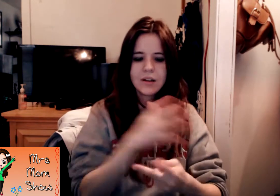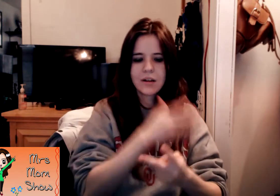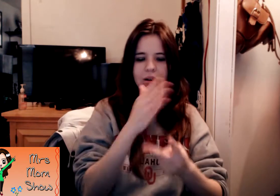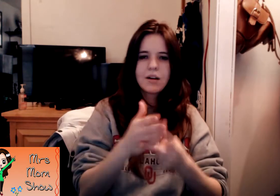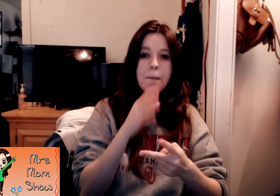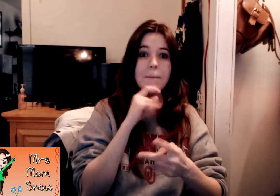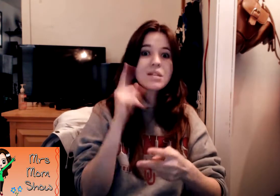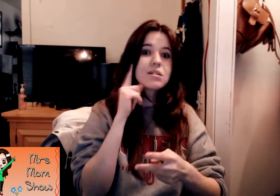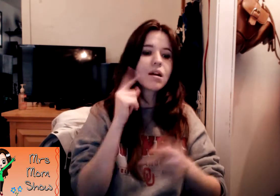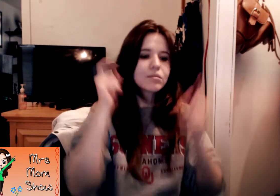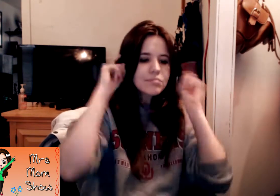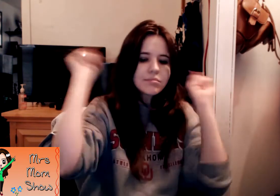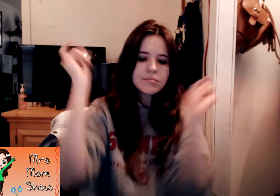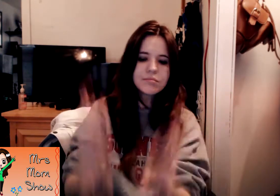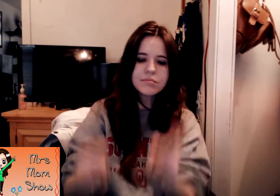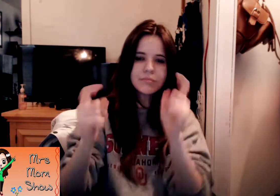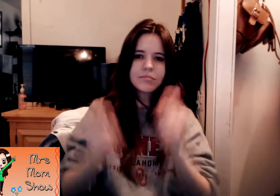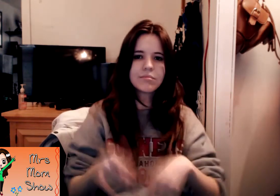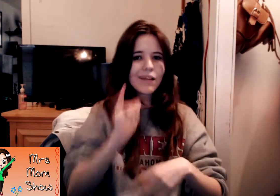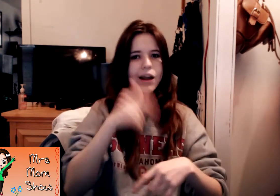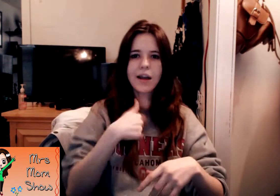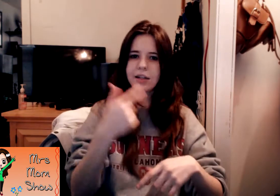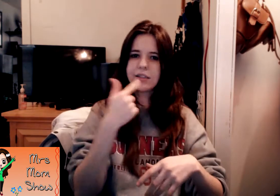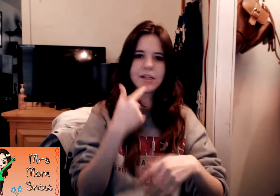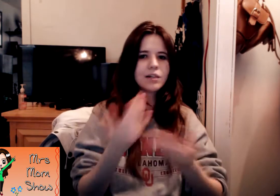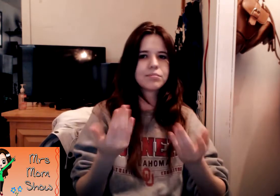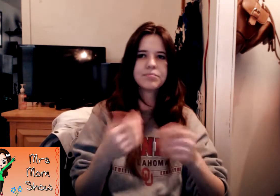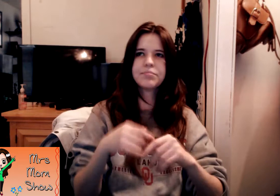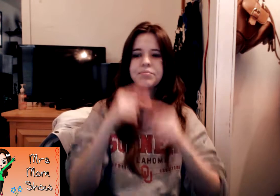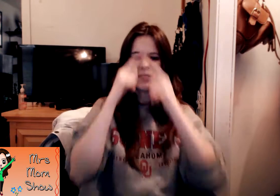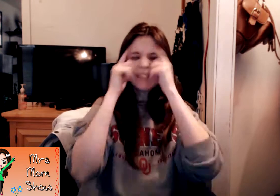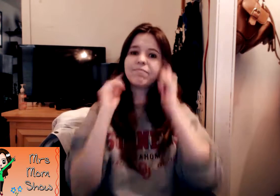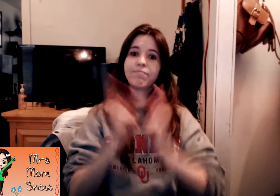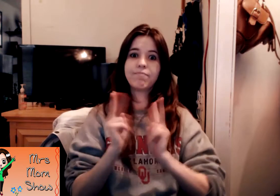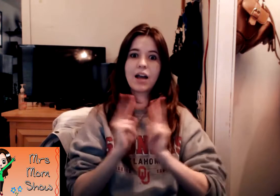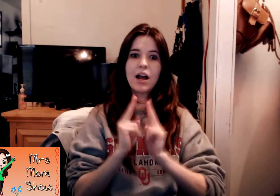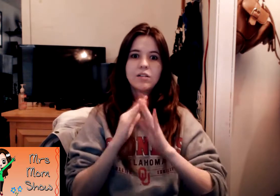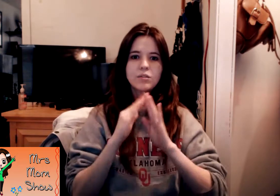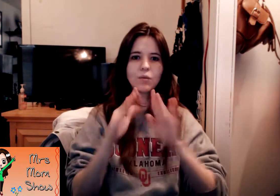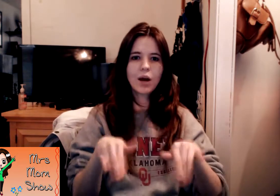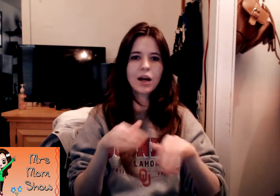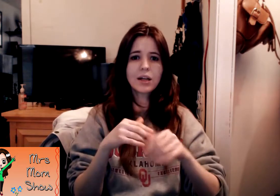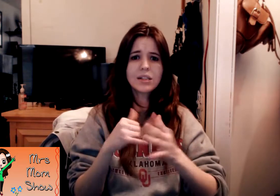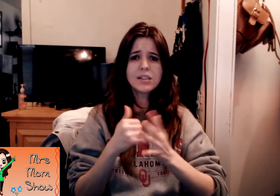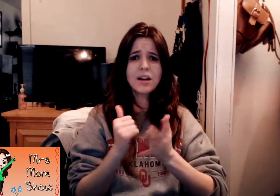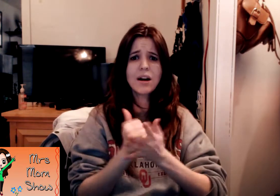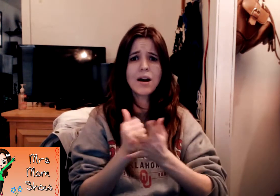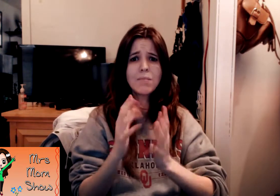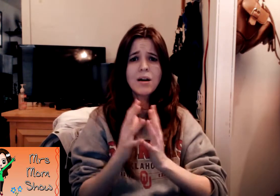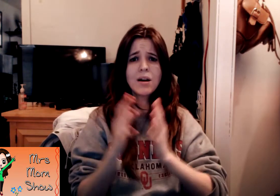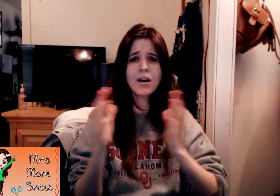And being deaf, like I said, is very peaceful. It helps a lot.